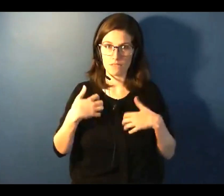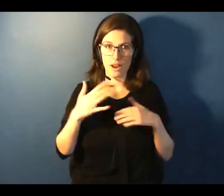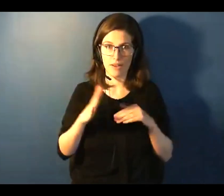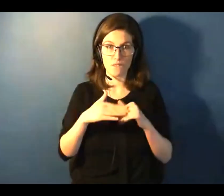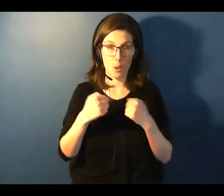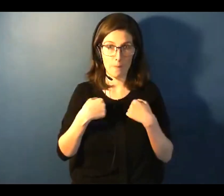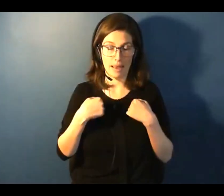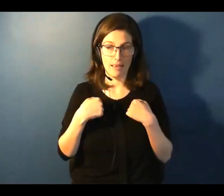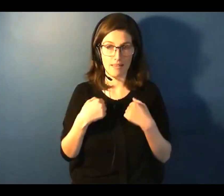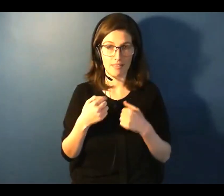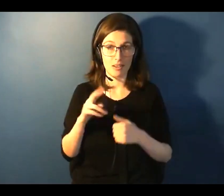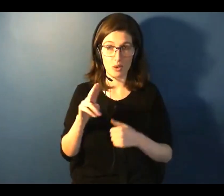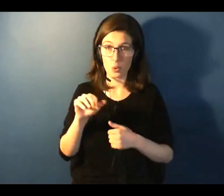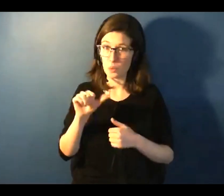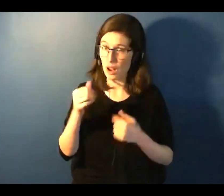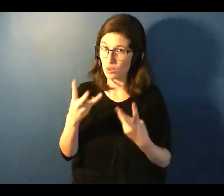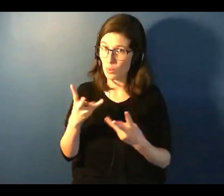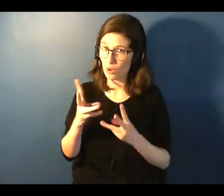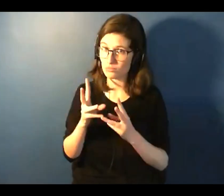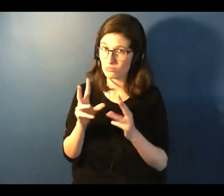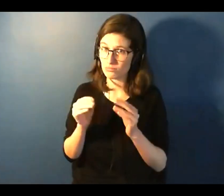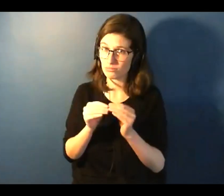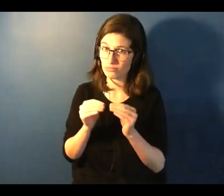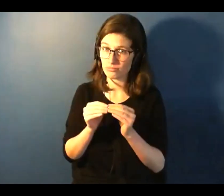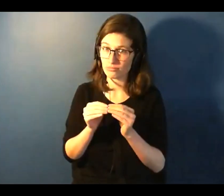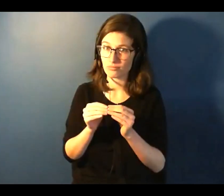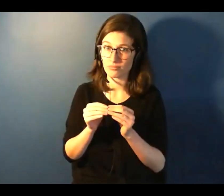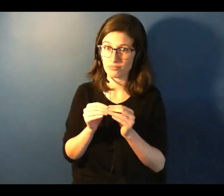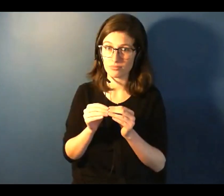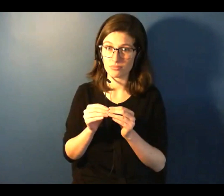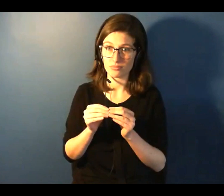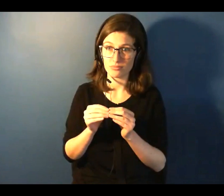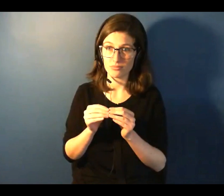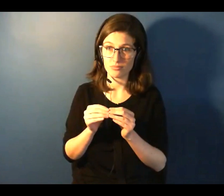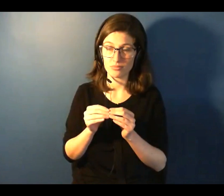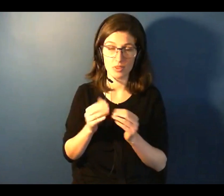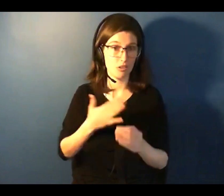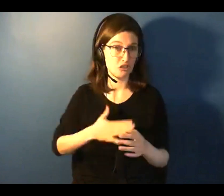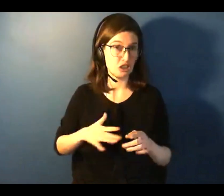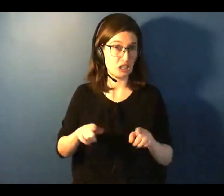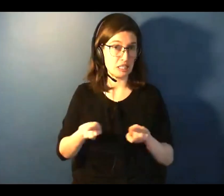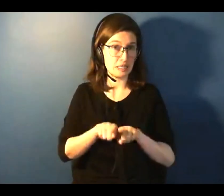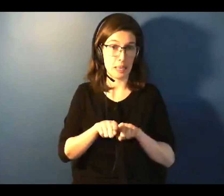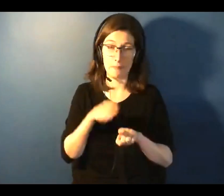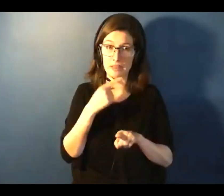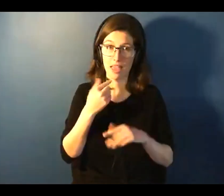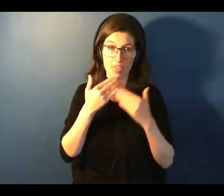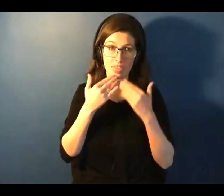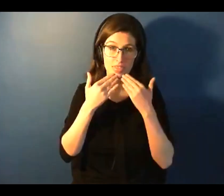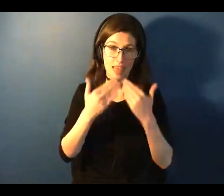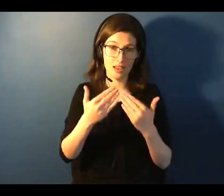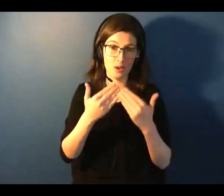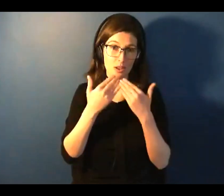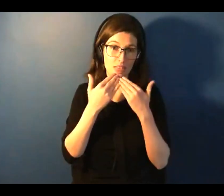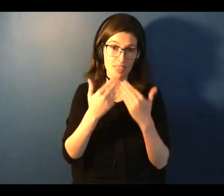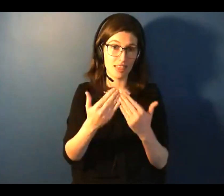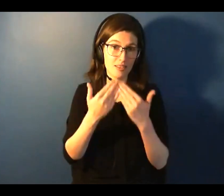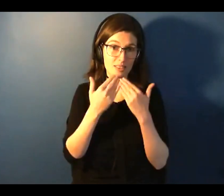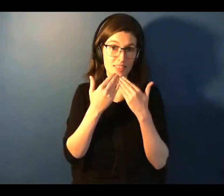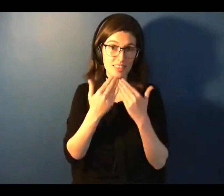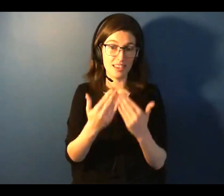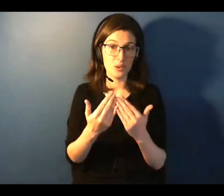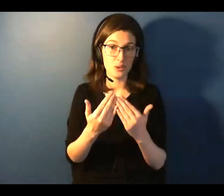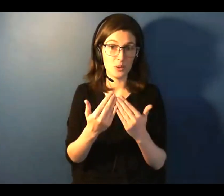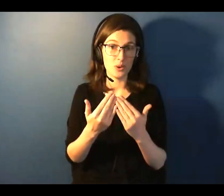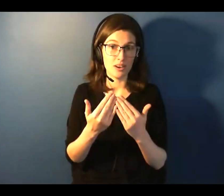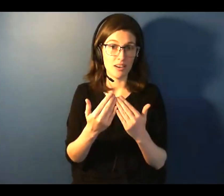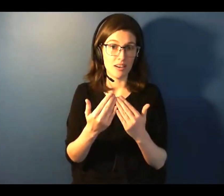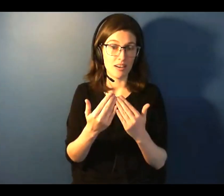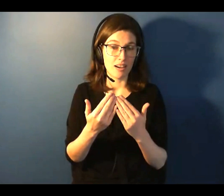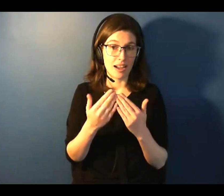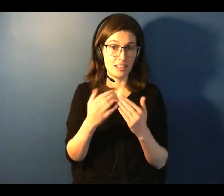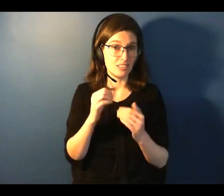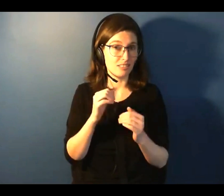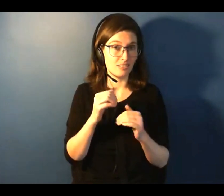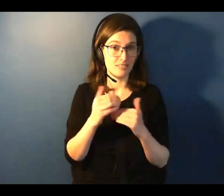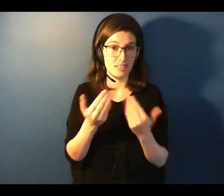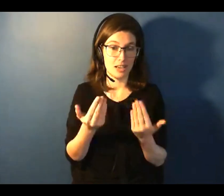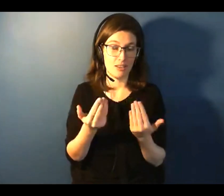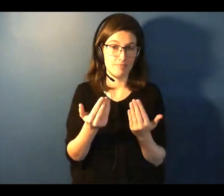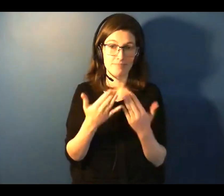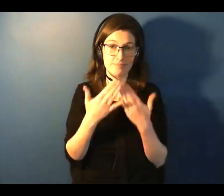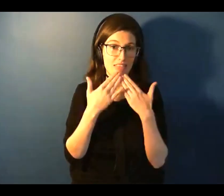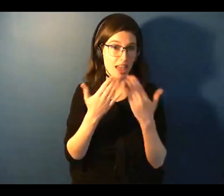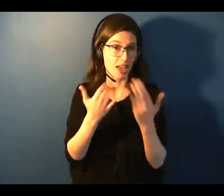to say a few words? Úna: Just to echo those thanks, the generosity of you giving your time